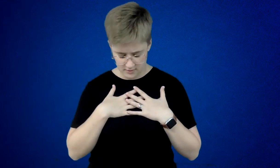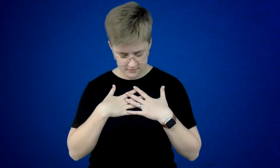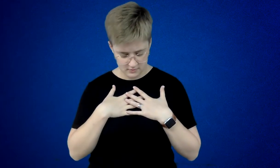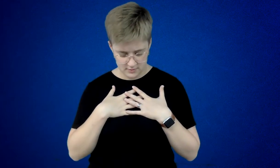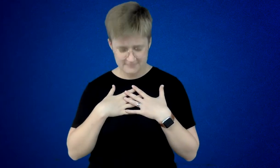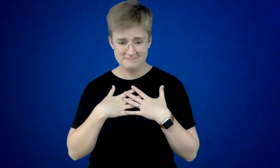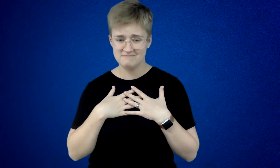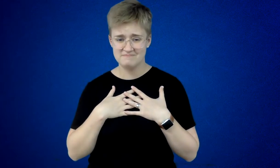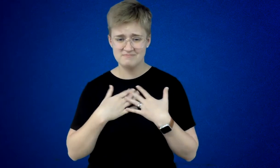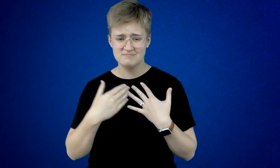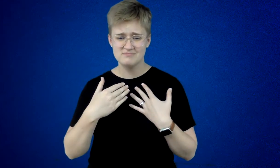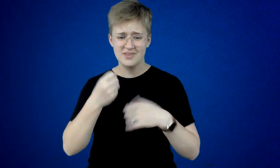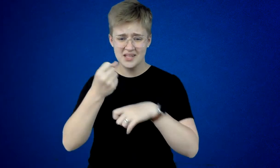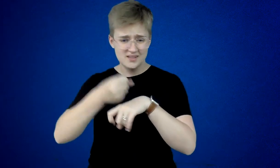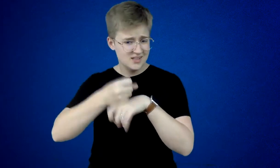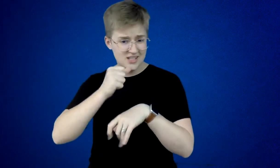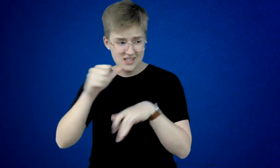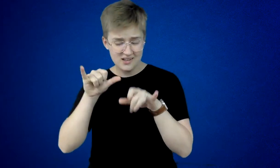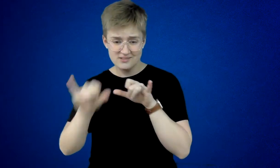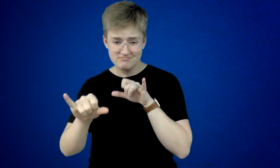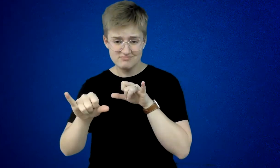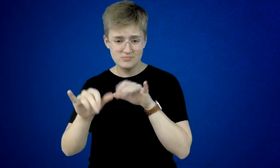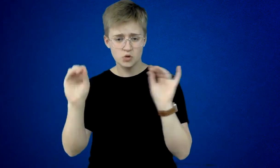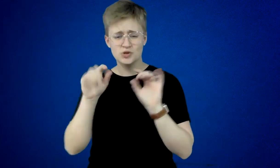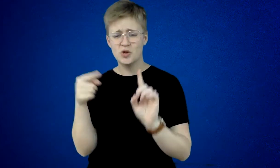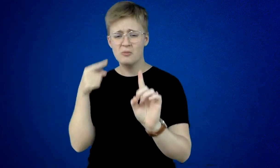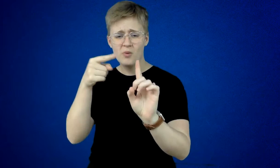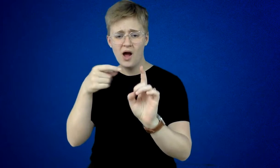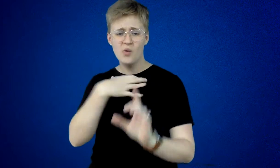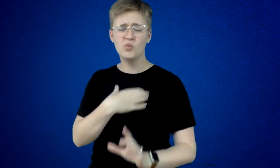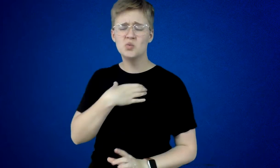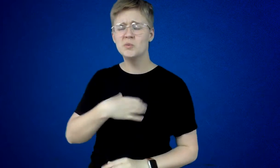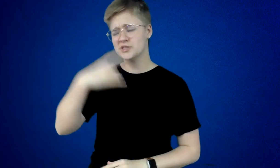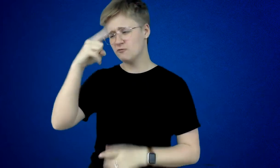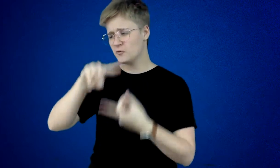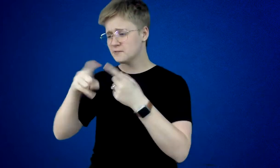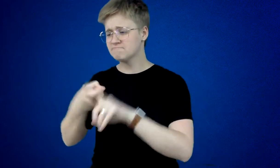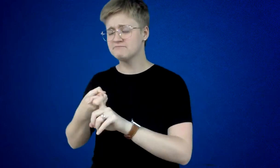She wasn’t staying. There was no point in wishing; the suitcase needed to stay closed.